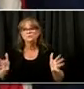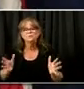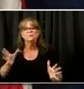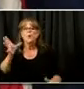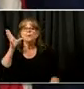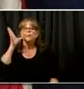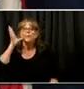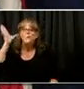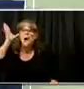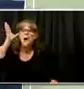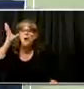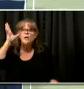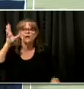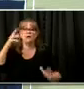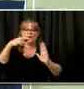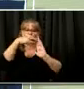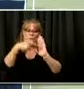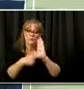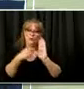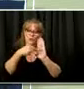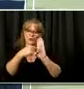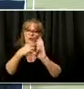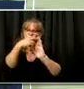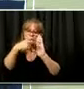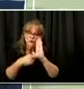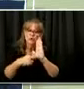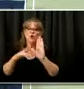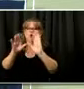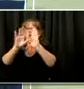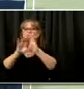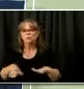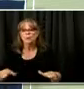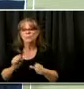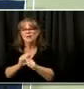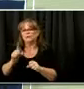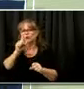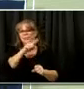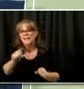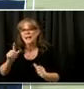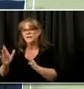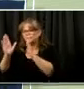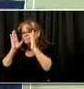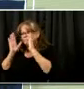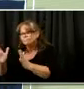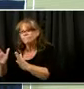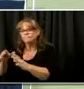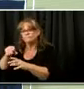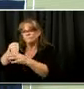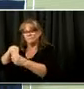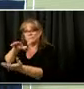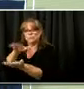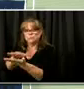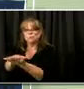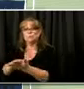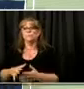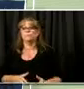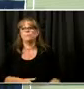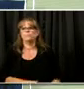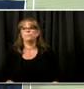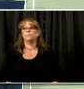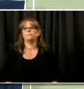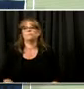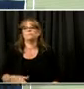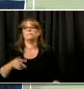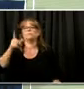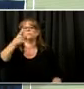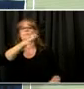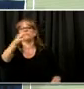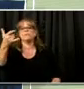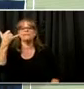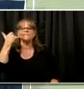in school. Governor, good afternoon. David Klue from Denver7. For the first time in decades, CDPHE